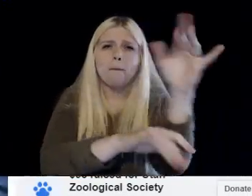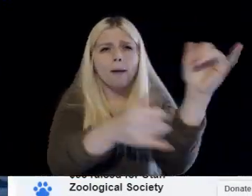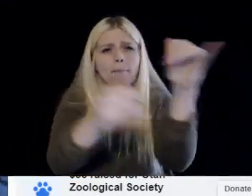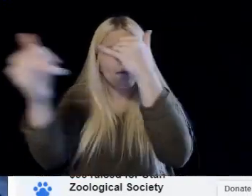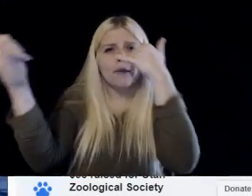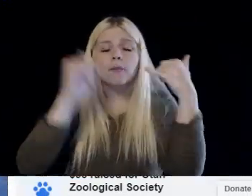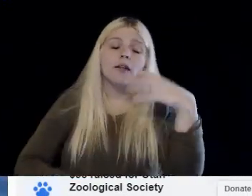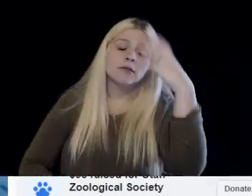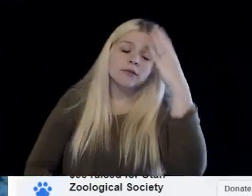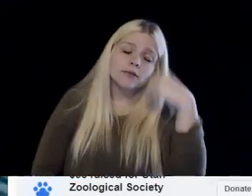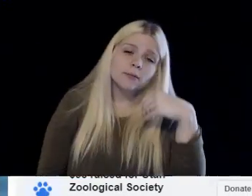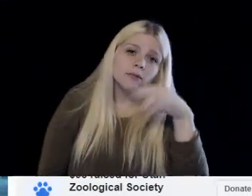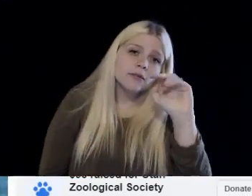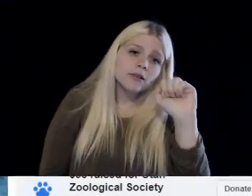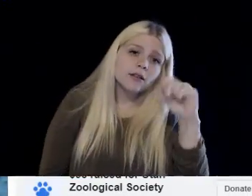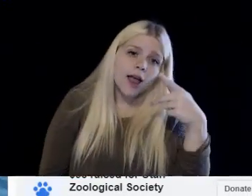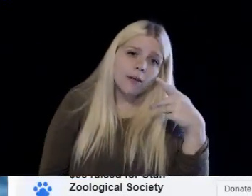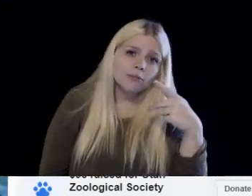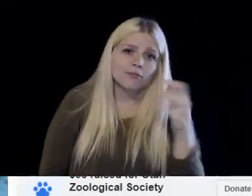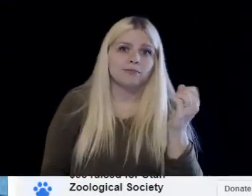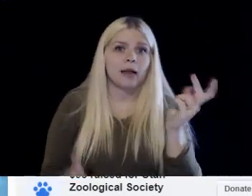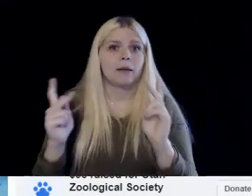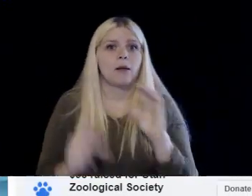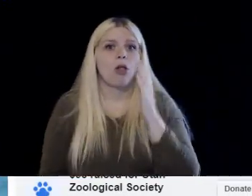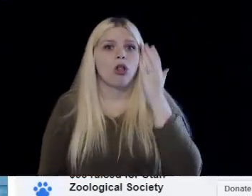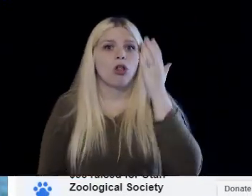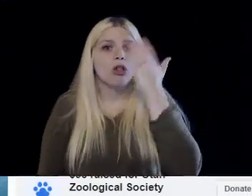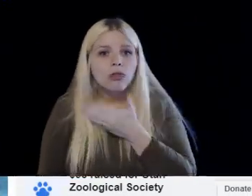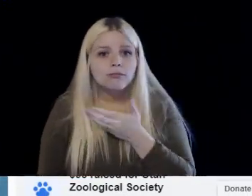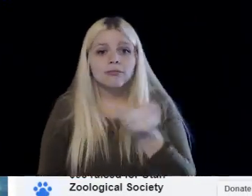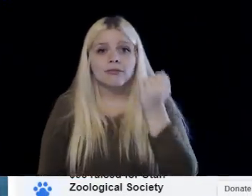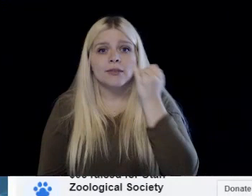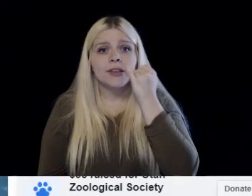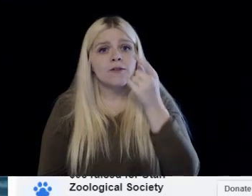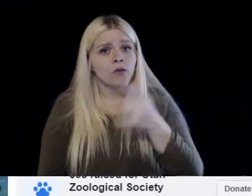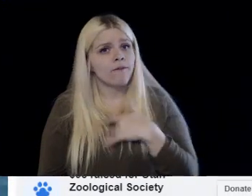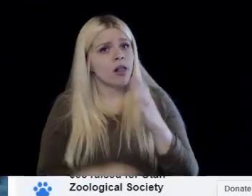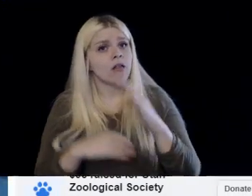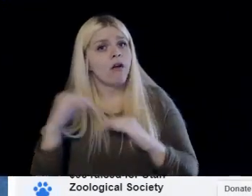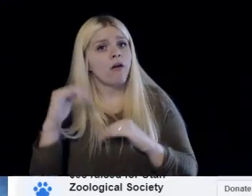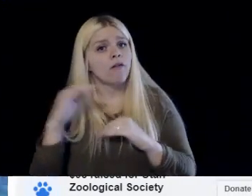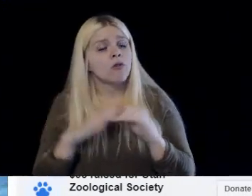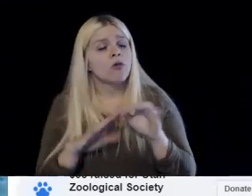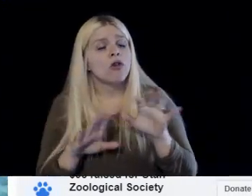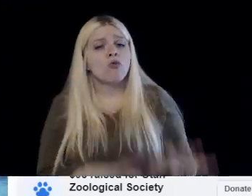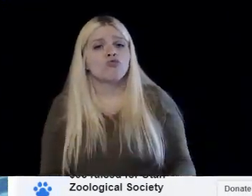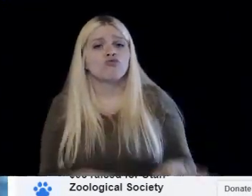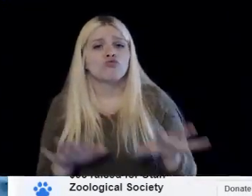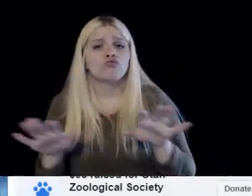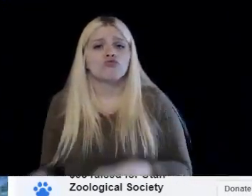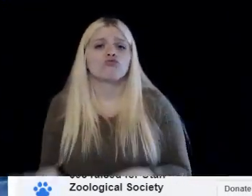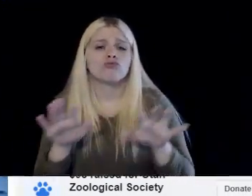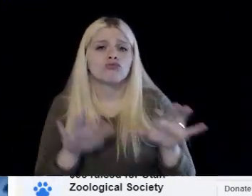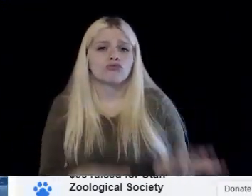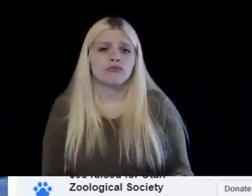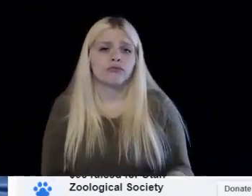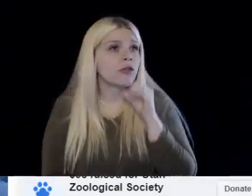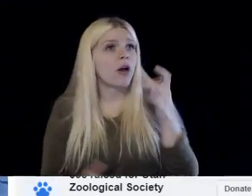A lot of people don't realize- but if you are comfortable, and calm, and you're not worrying about where your food is, and you're not worried about predators, and